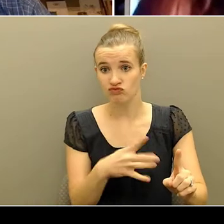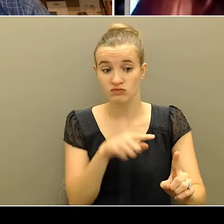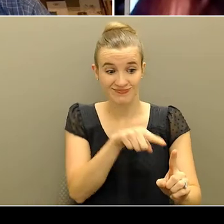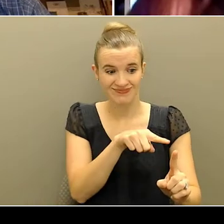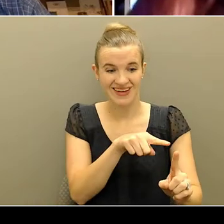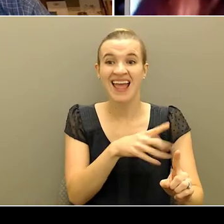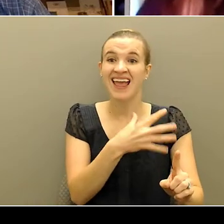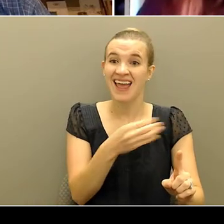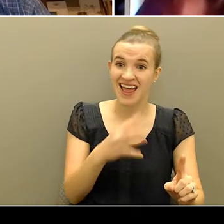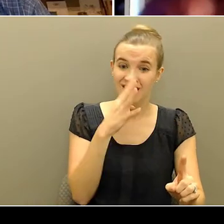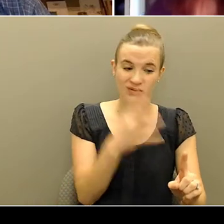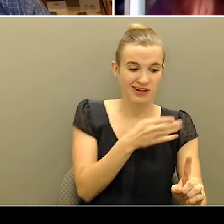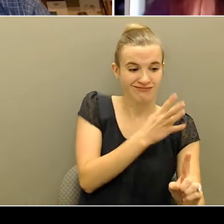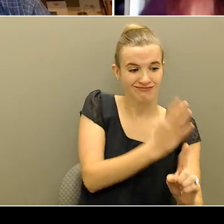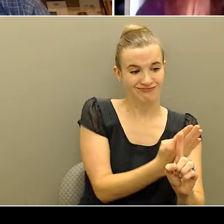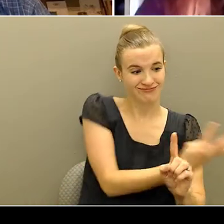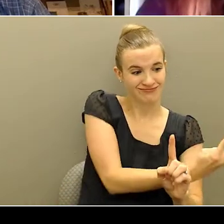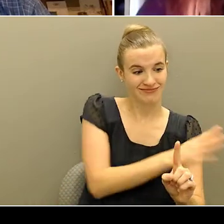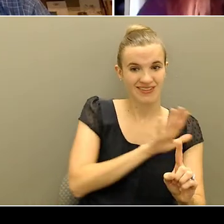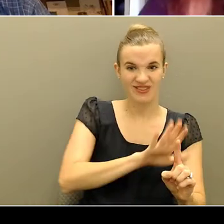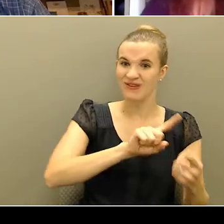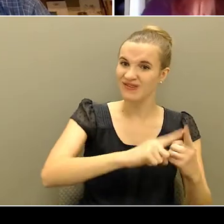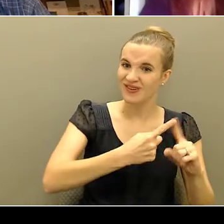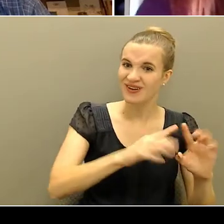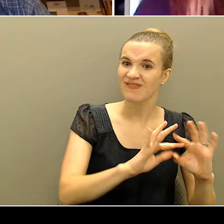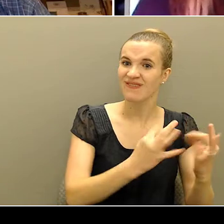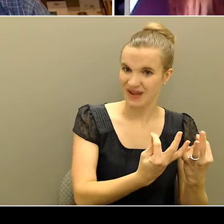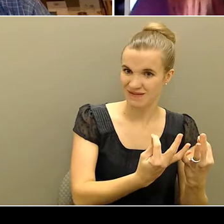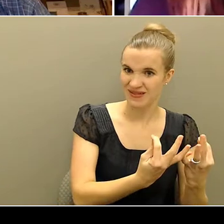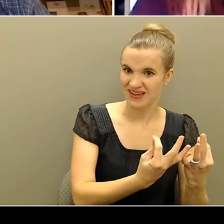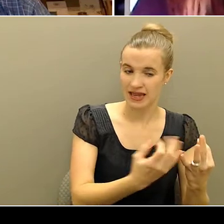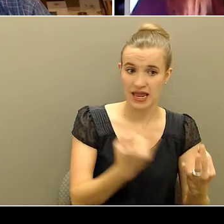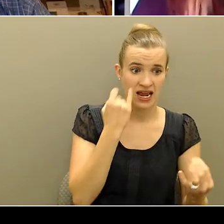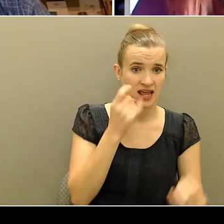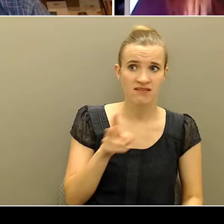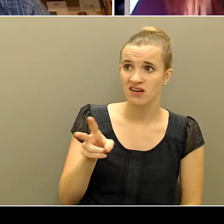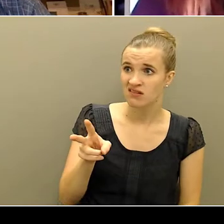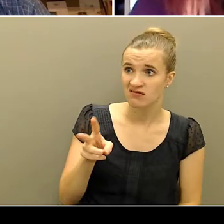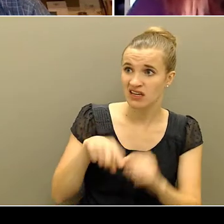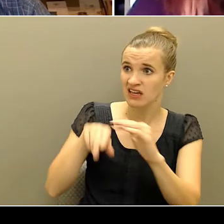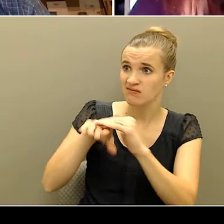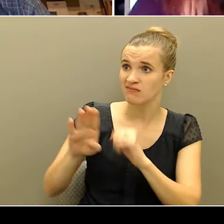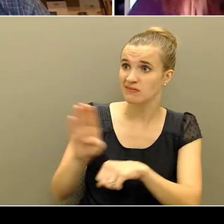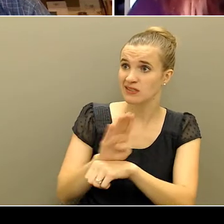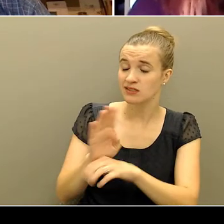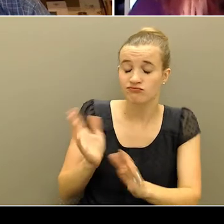business somewhere else where we can be all together. And sadly, that's, you